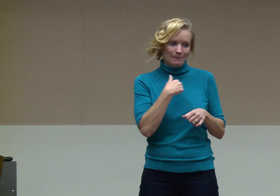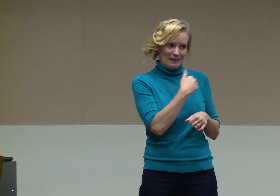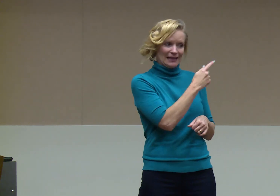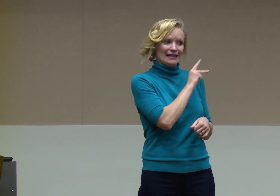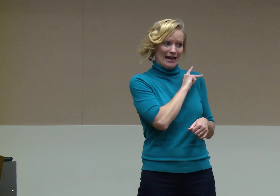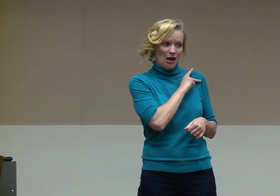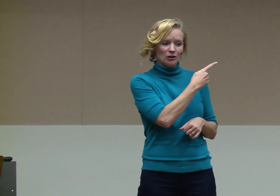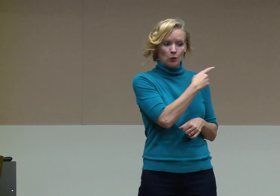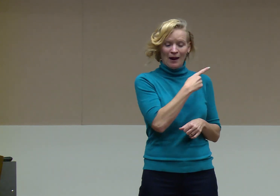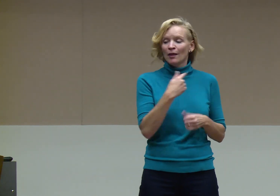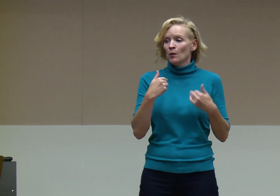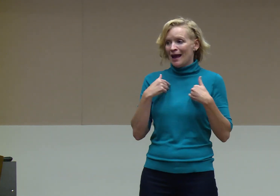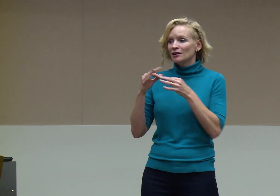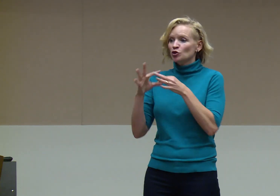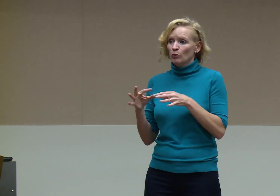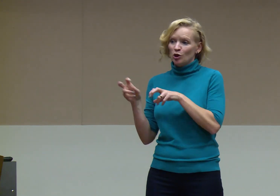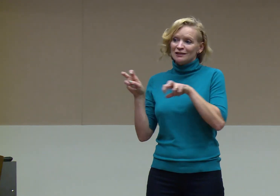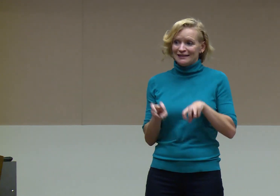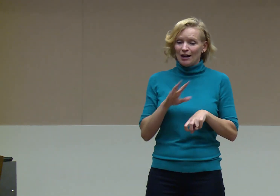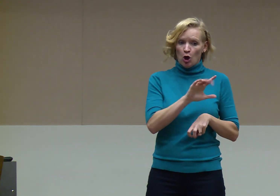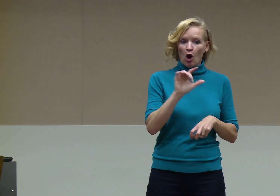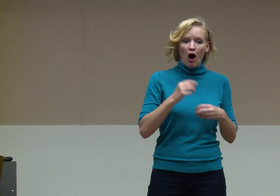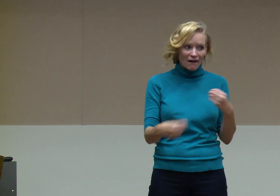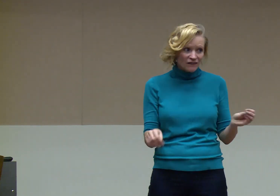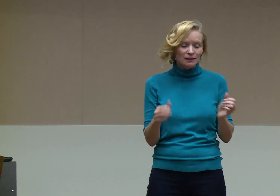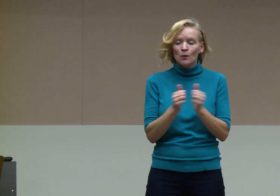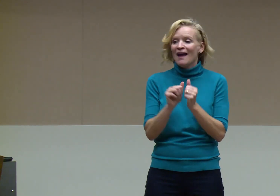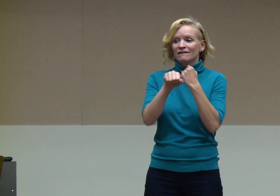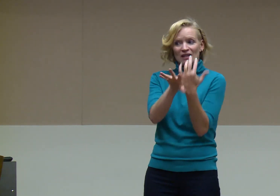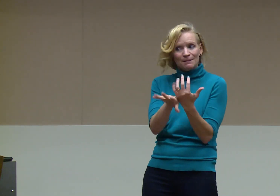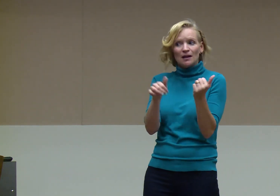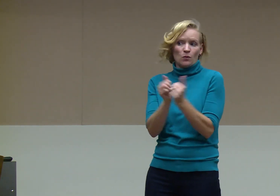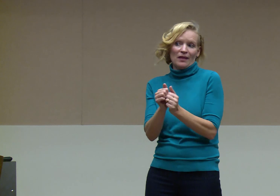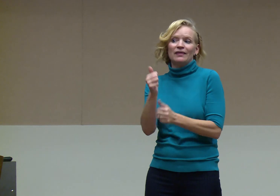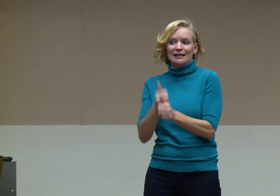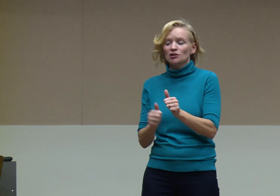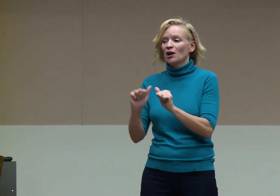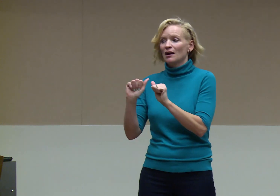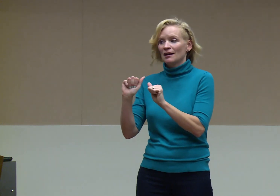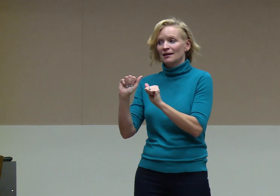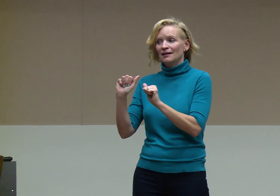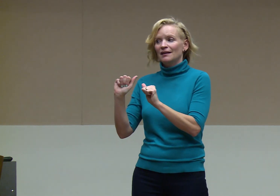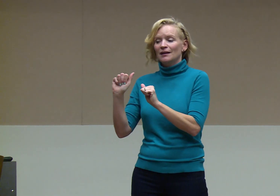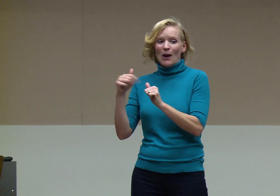I remember that Karen and I had interpreters in our office. And we got on the phone with--